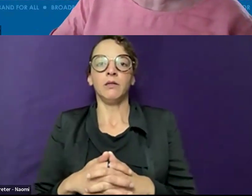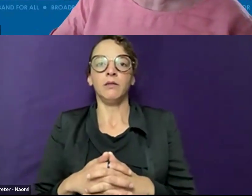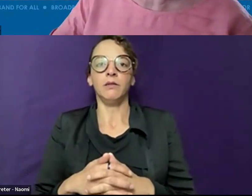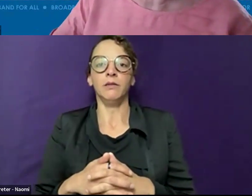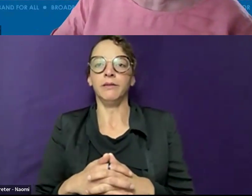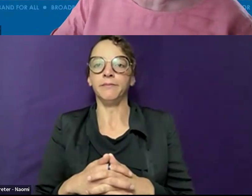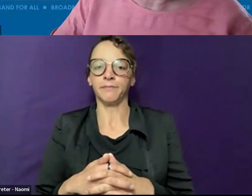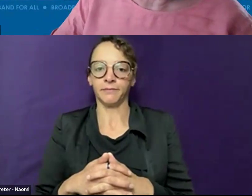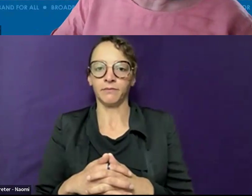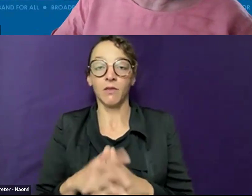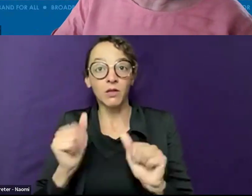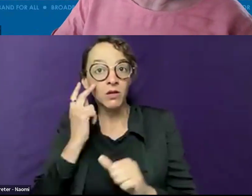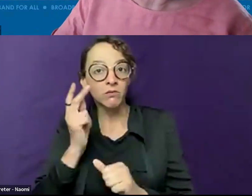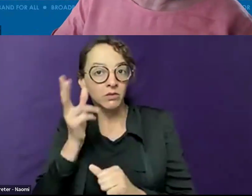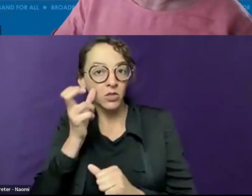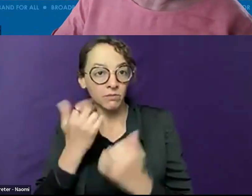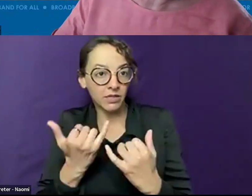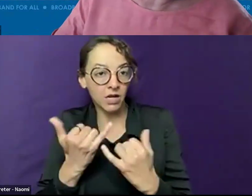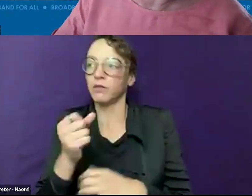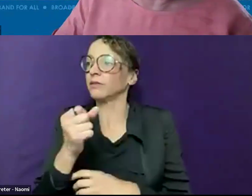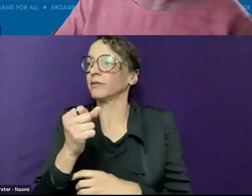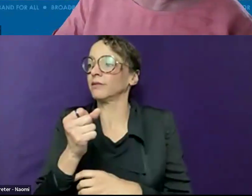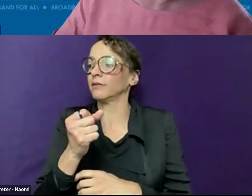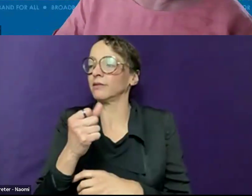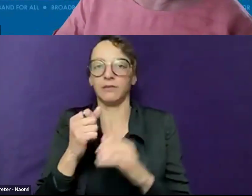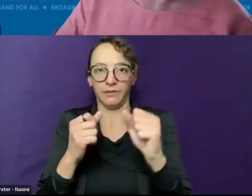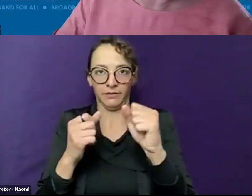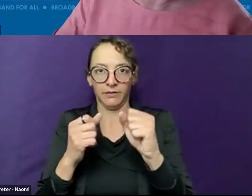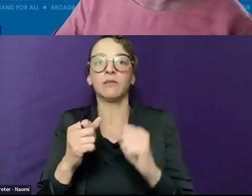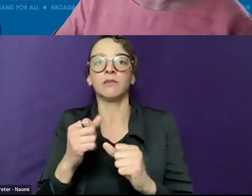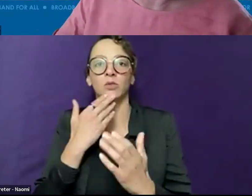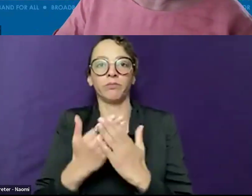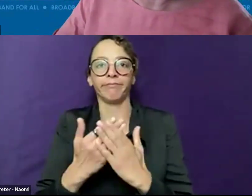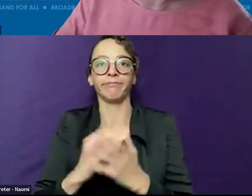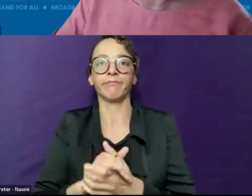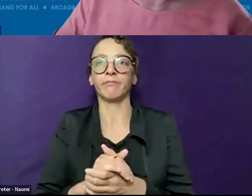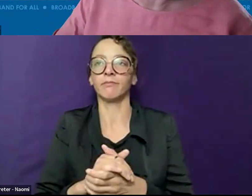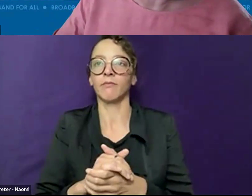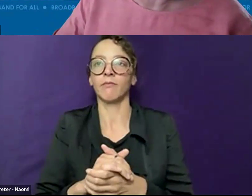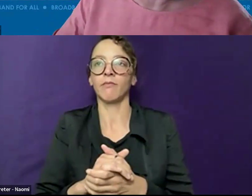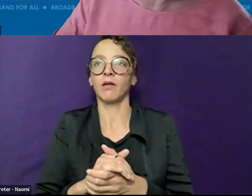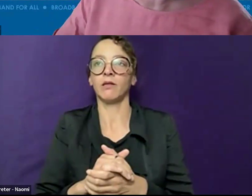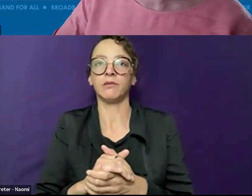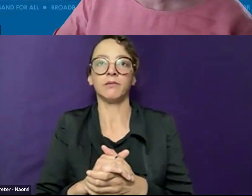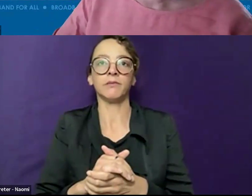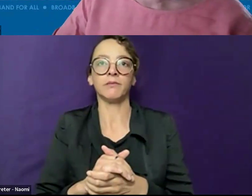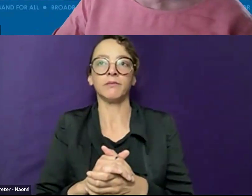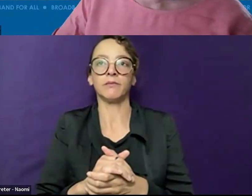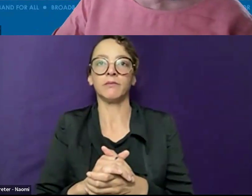Good. Can you hear me now? Yeah. Yes. Good. Well, it seems like we've been doing